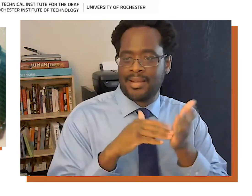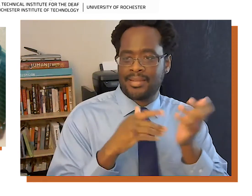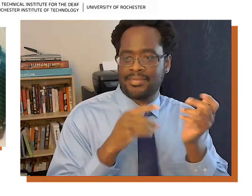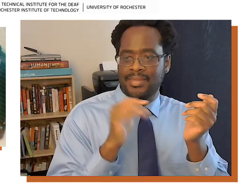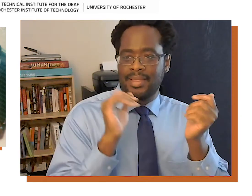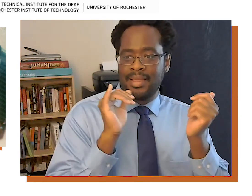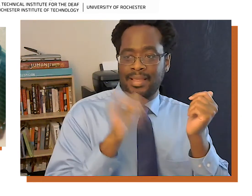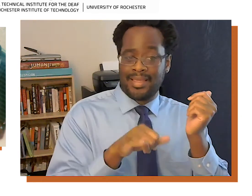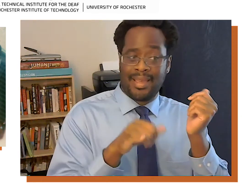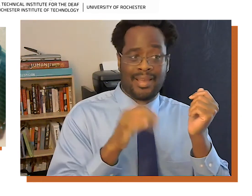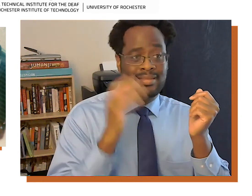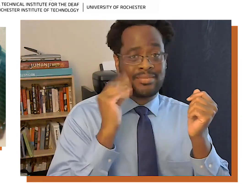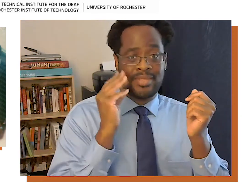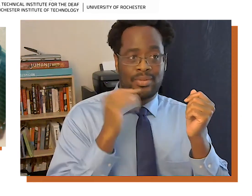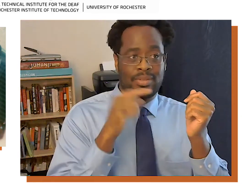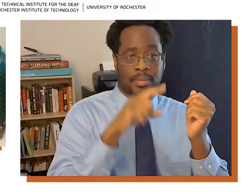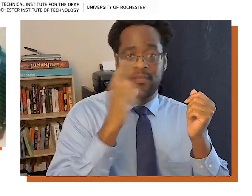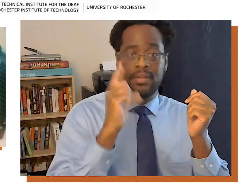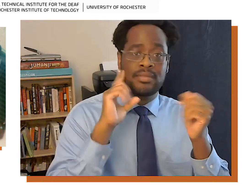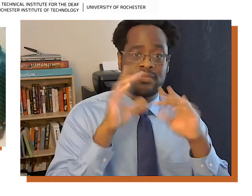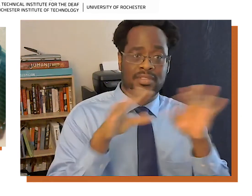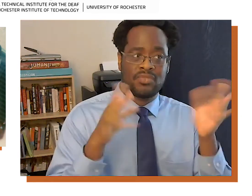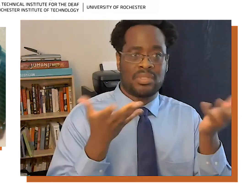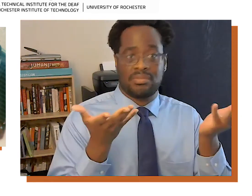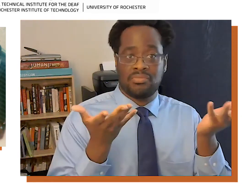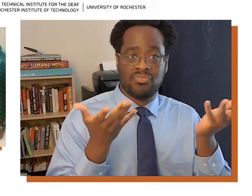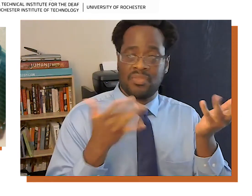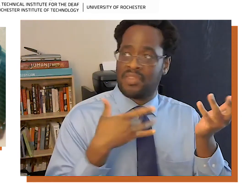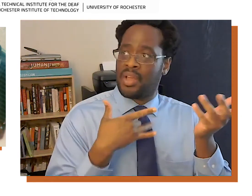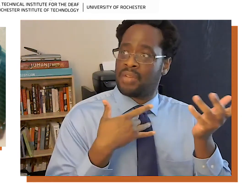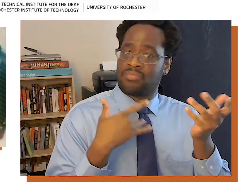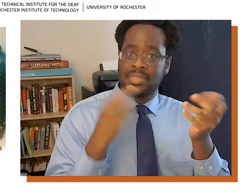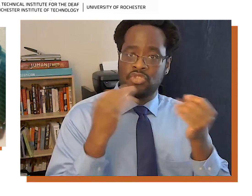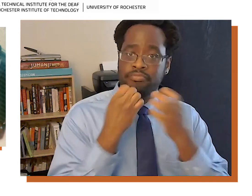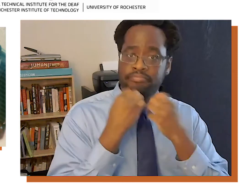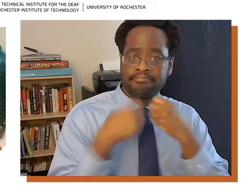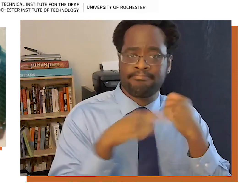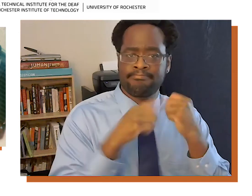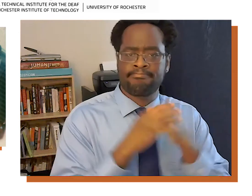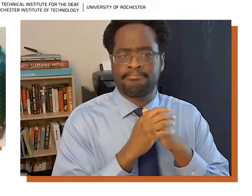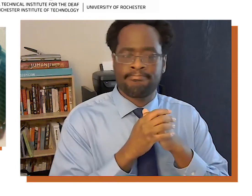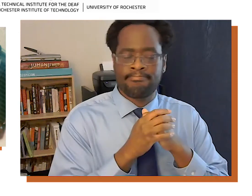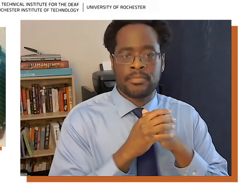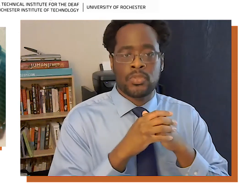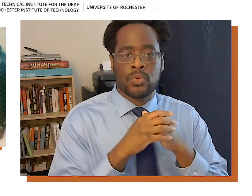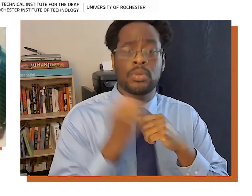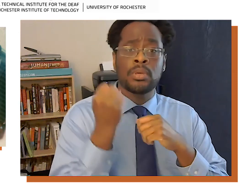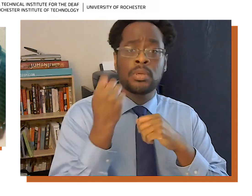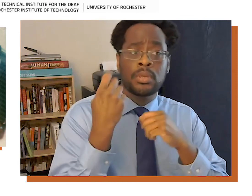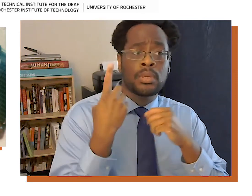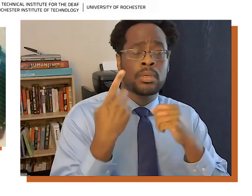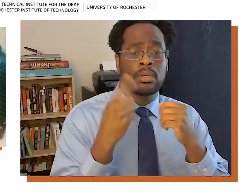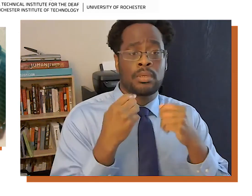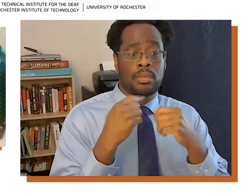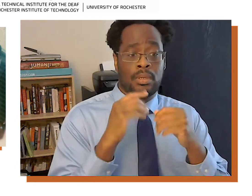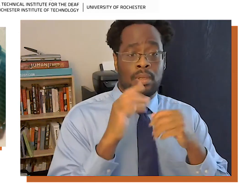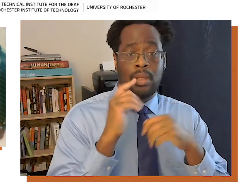and my brother fell down and was crying and was hurt, and the teacher looked over and saw this happening and just walked away and didn't help at all.